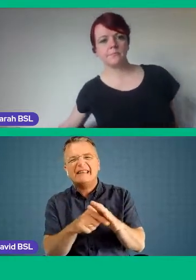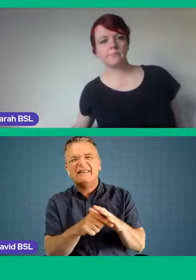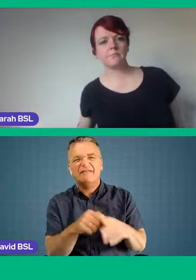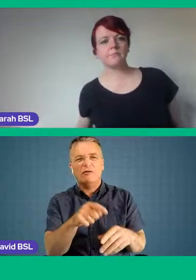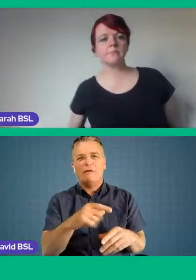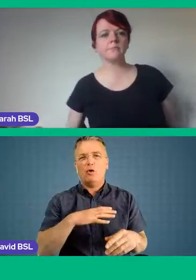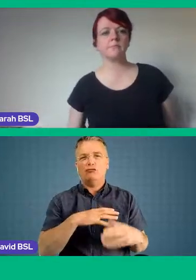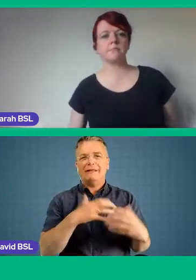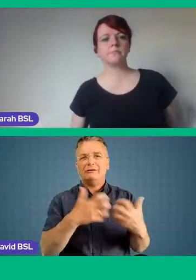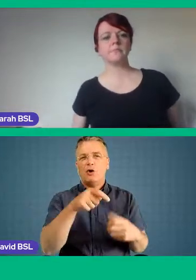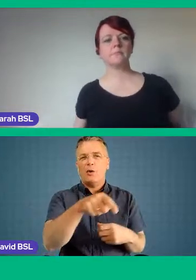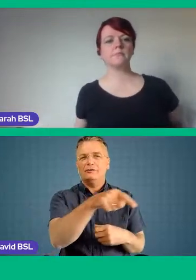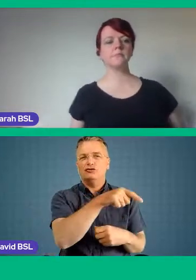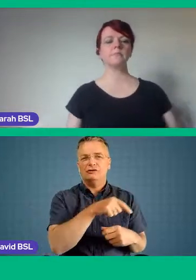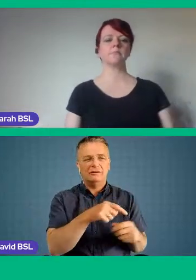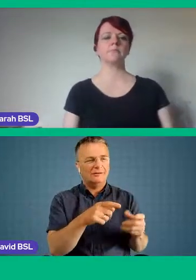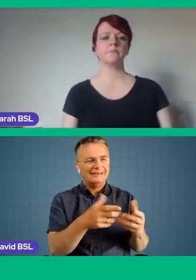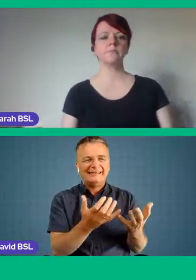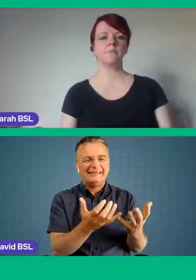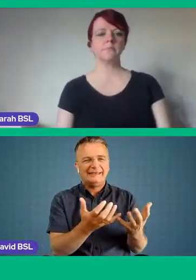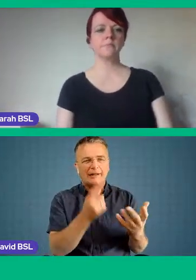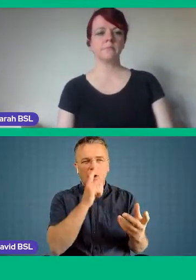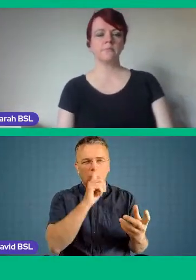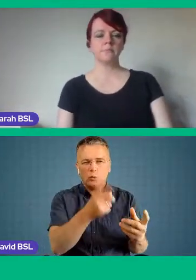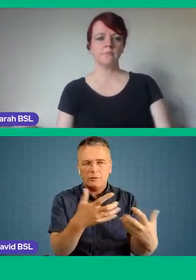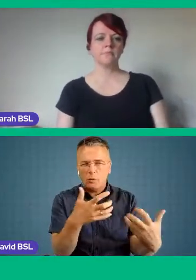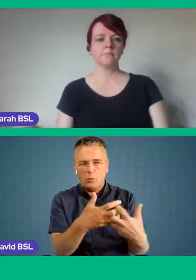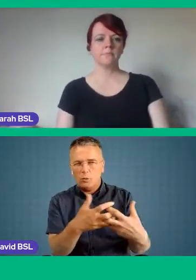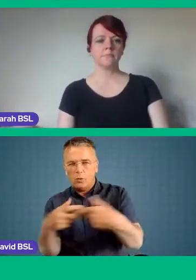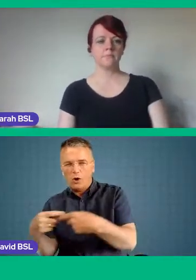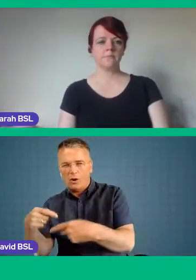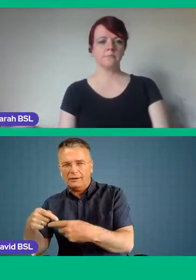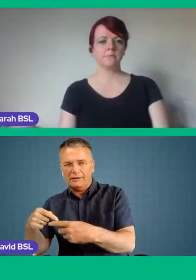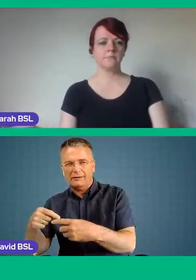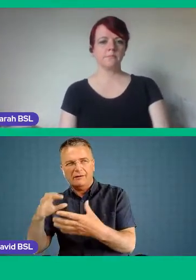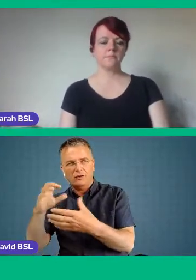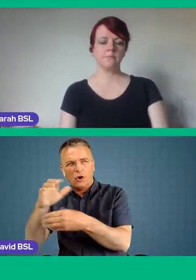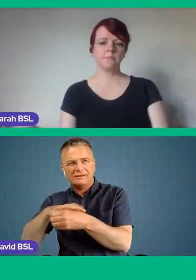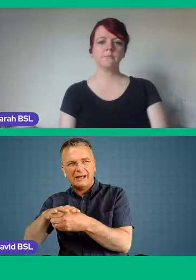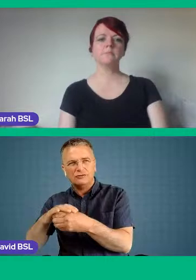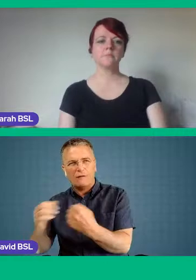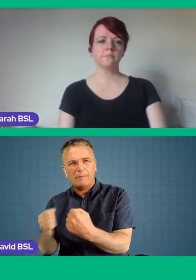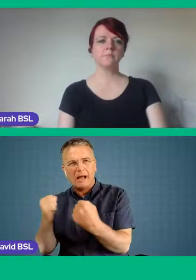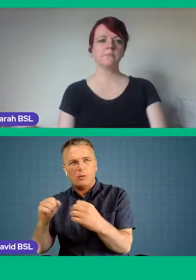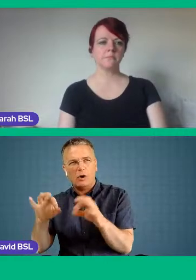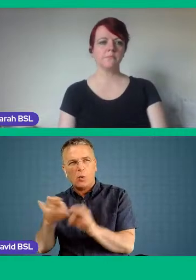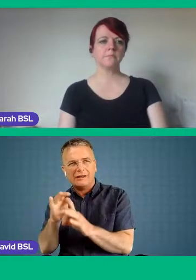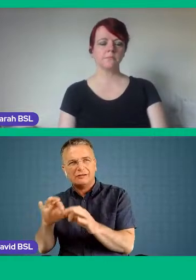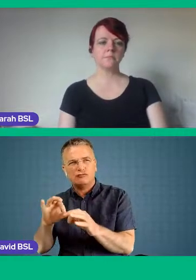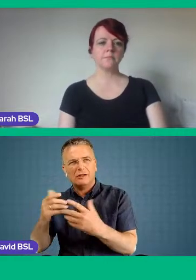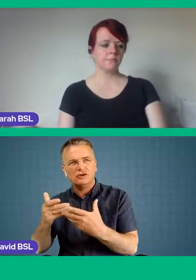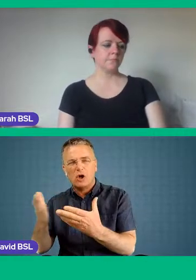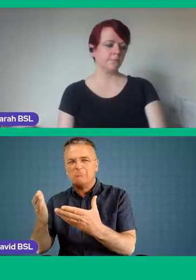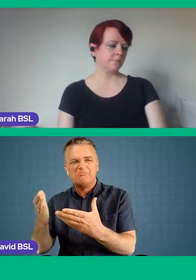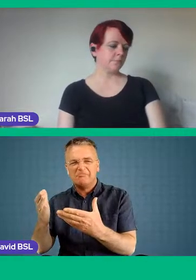technology that existed, and how they could not work in the context of the show. When we started working with Steve, the